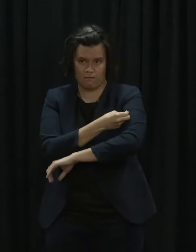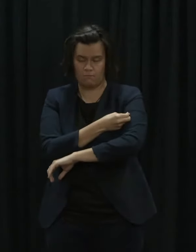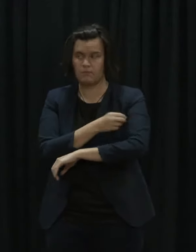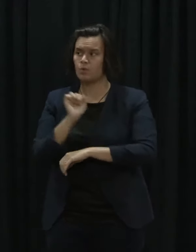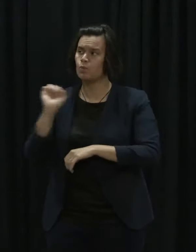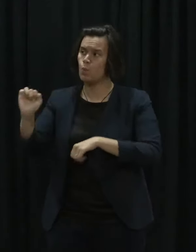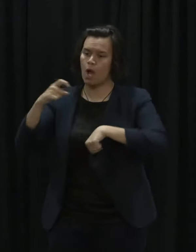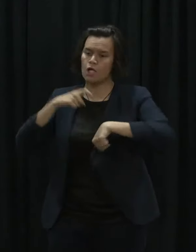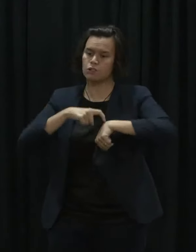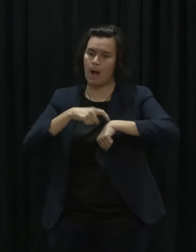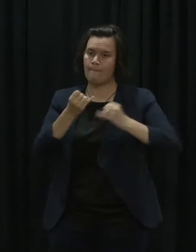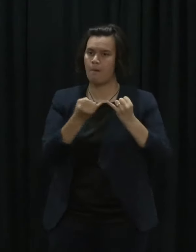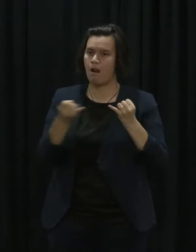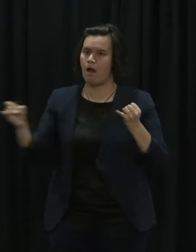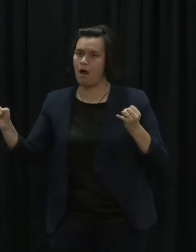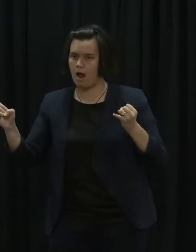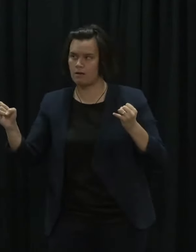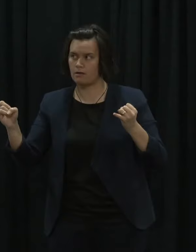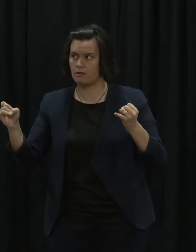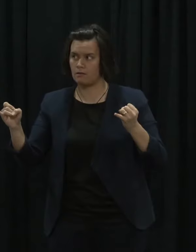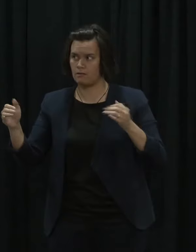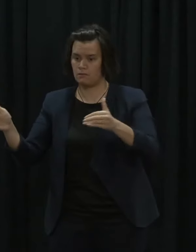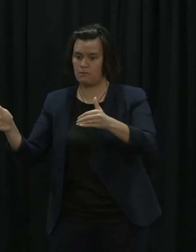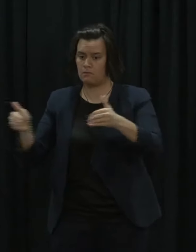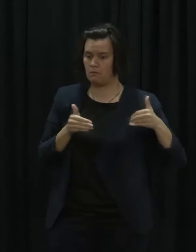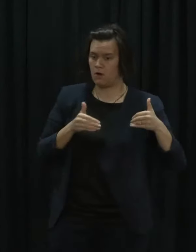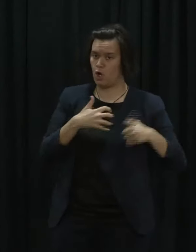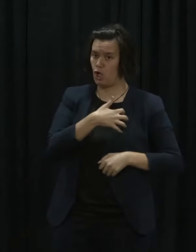timetable may being moved up